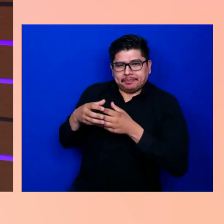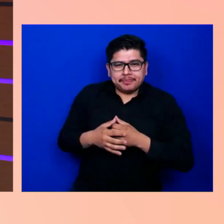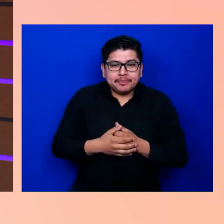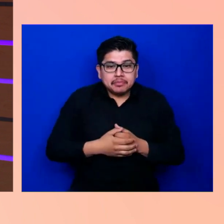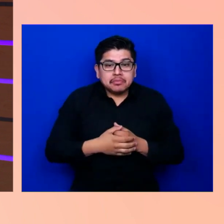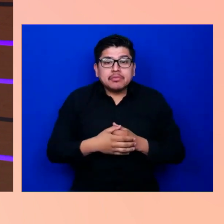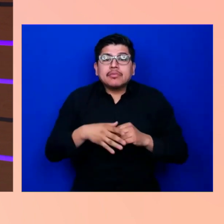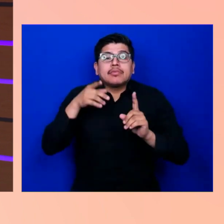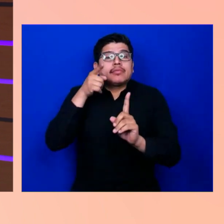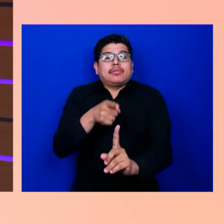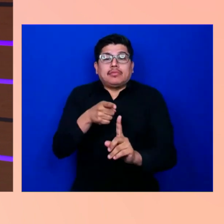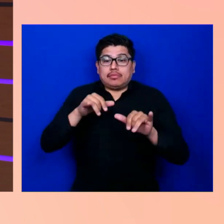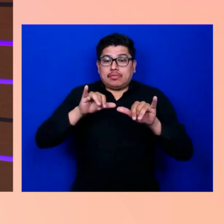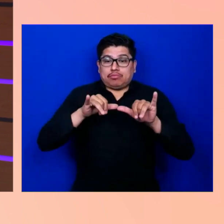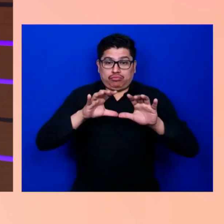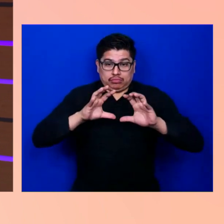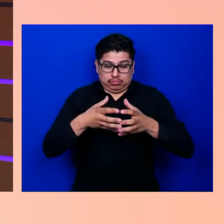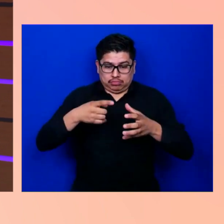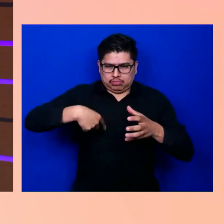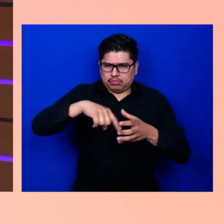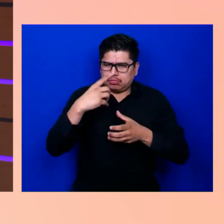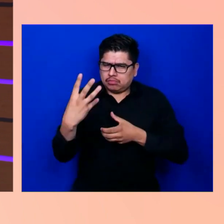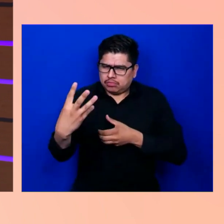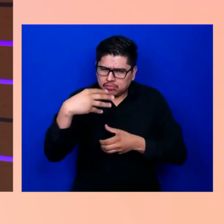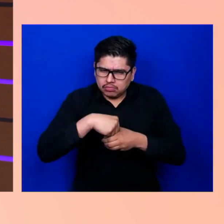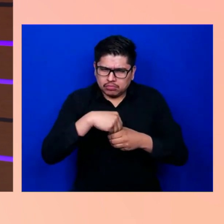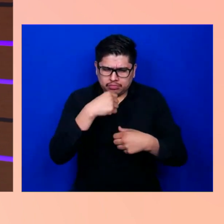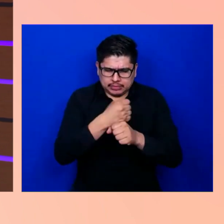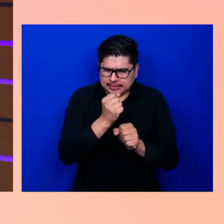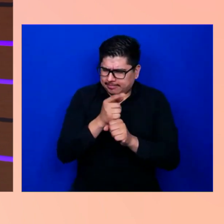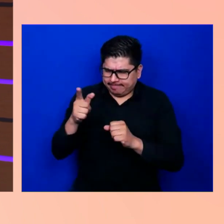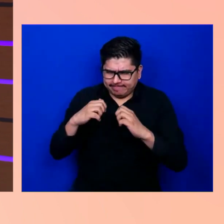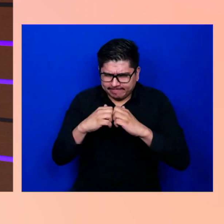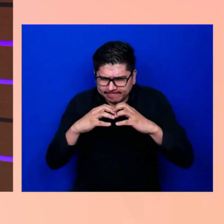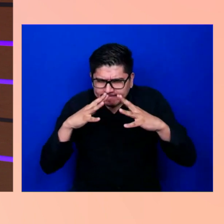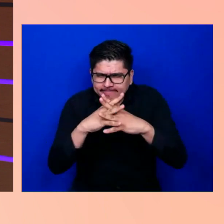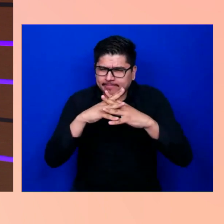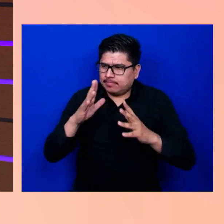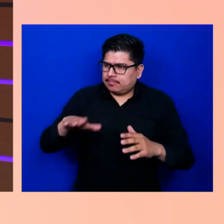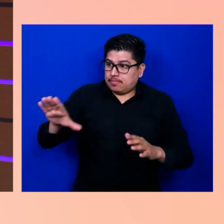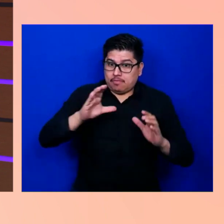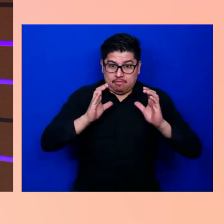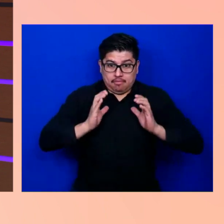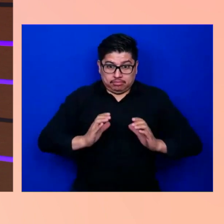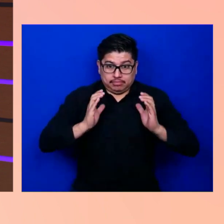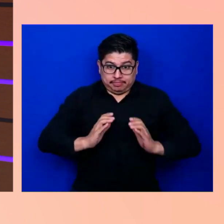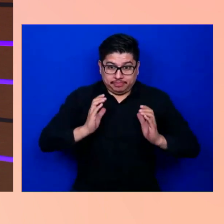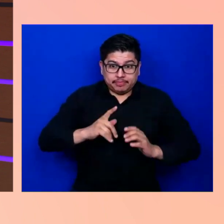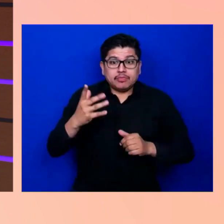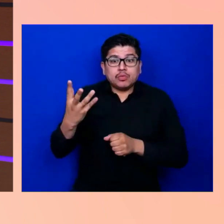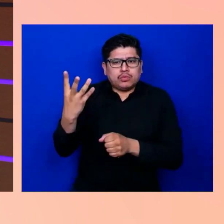the products they build for their customers are inclusive too and that has the power to